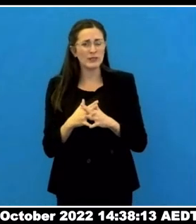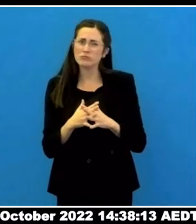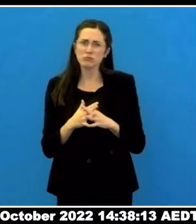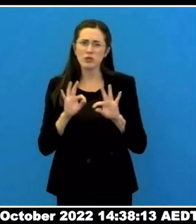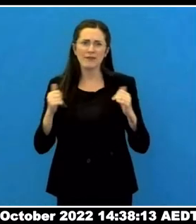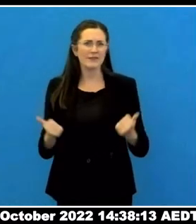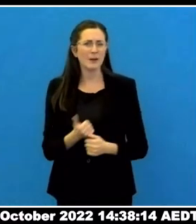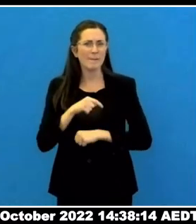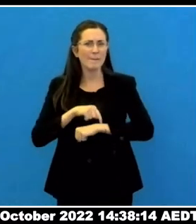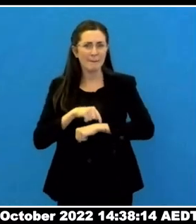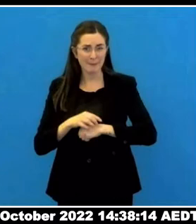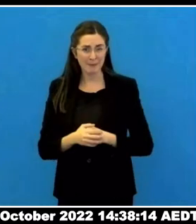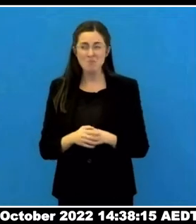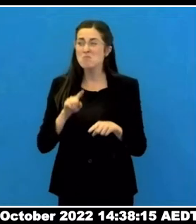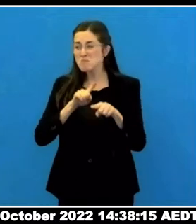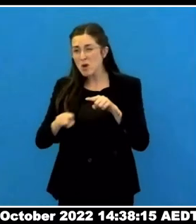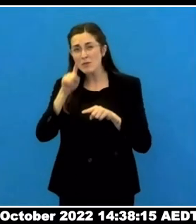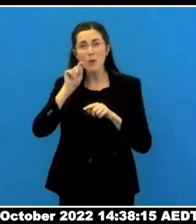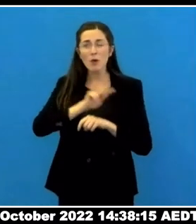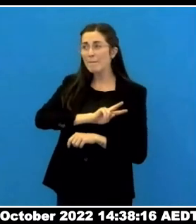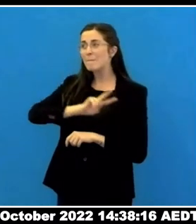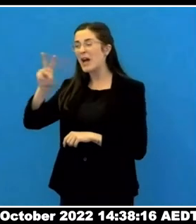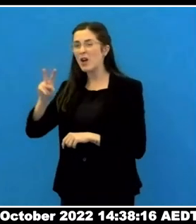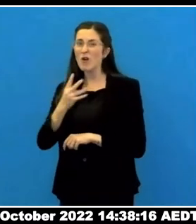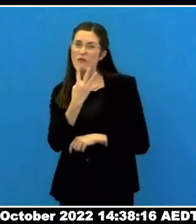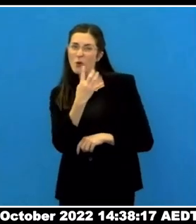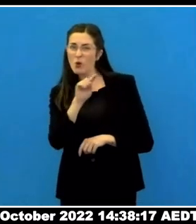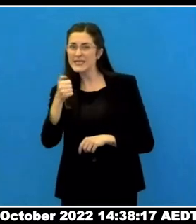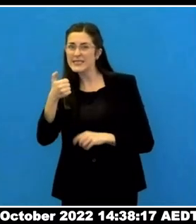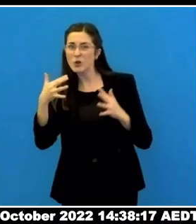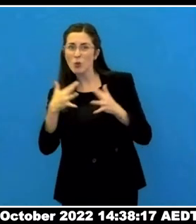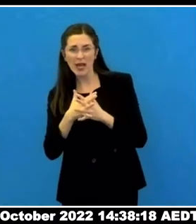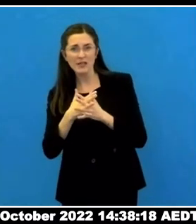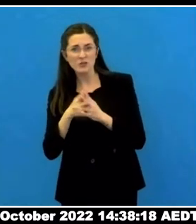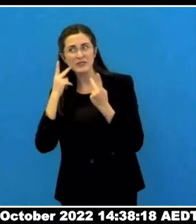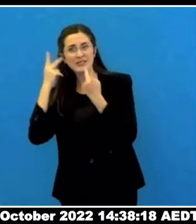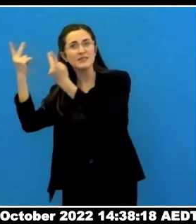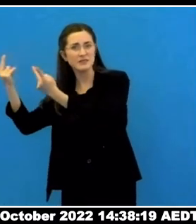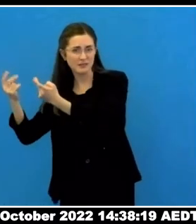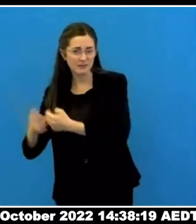Most people go for at least four to six weeks when they go back to visit from Australia."